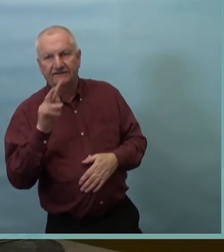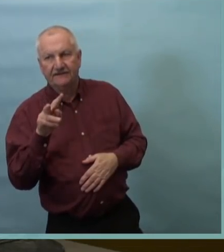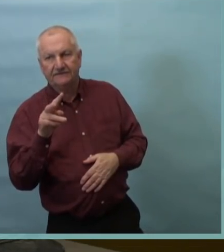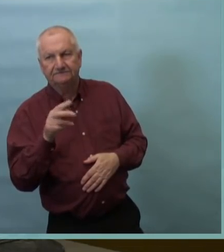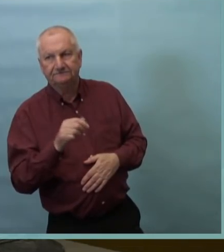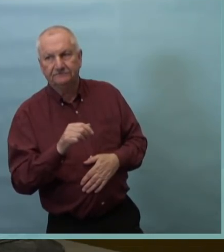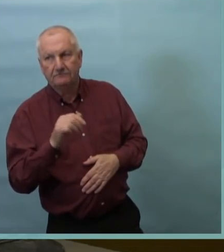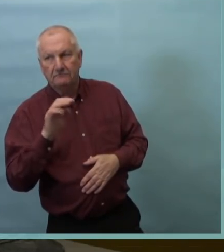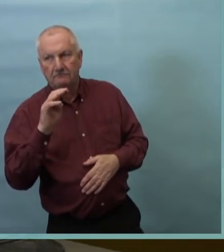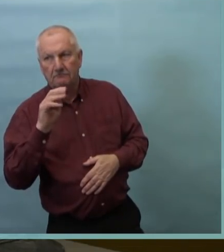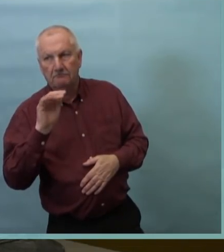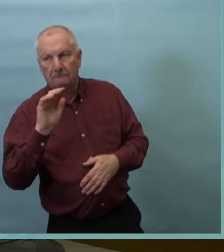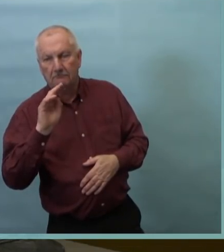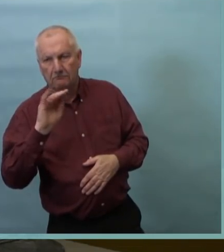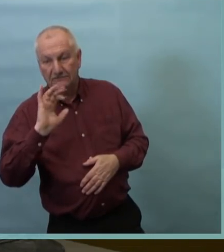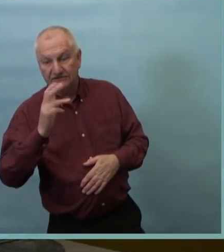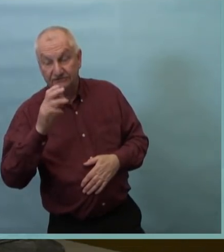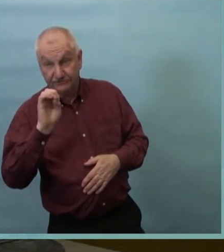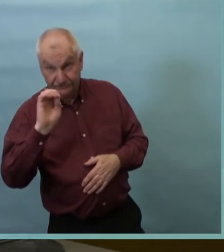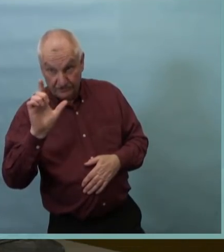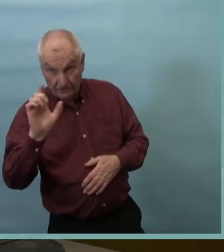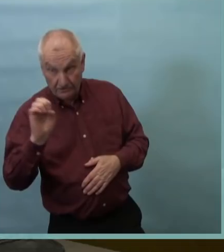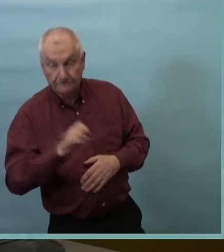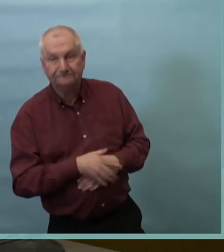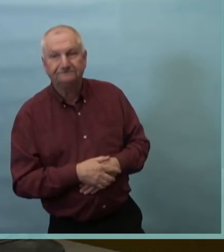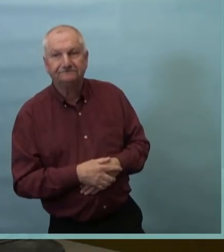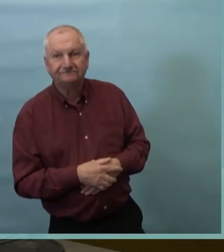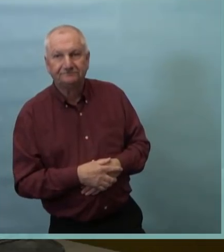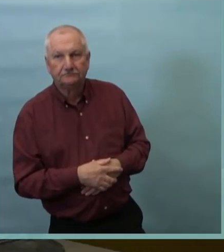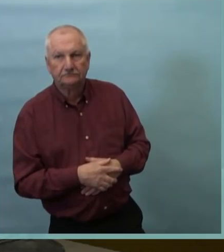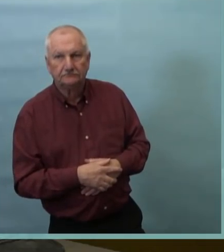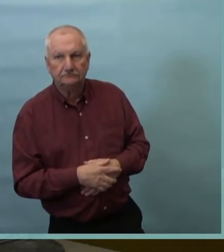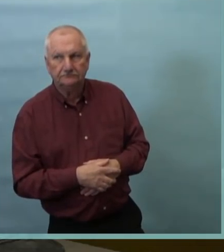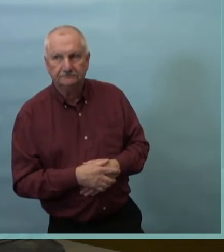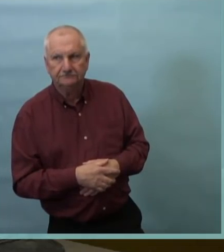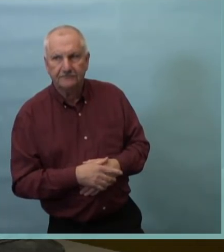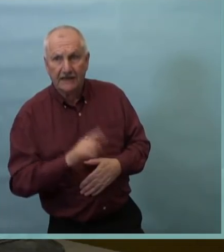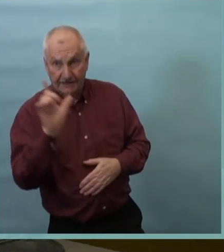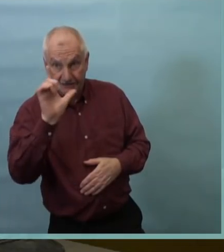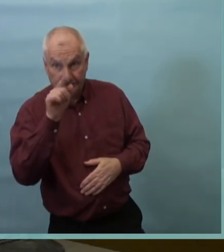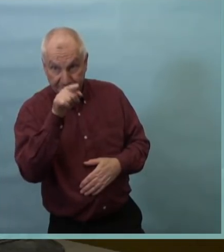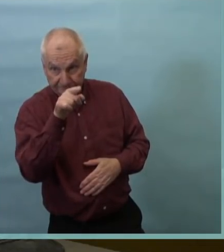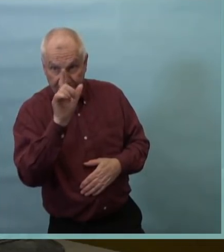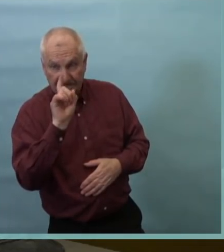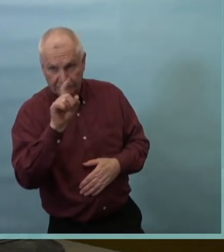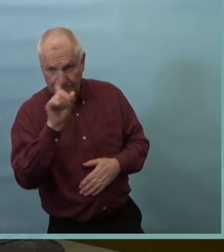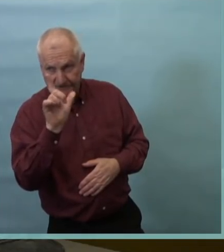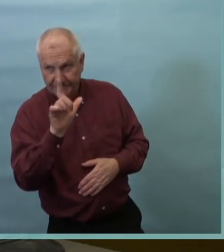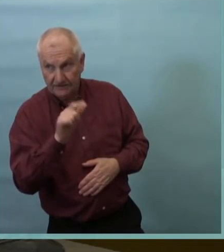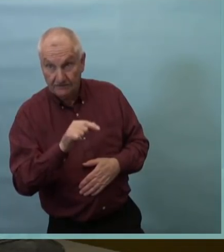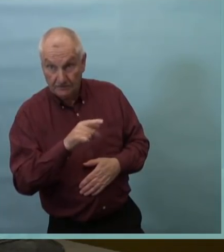to B I'm wondering when that's about the personal care home staff how is this